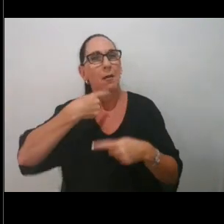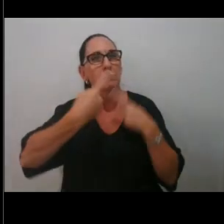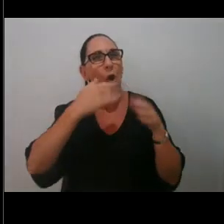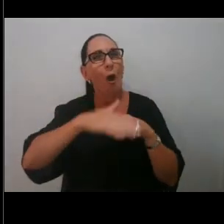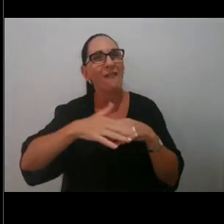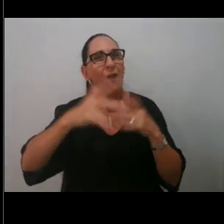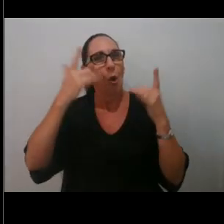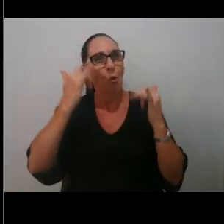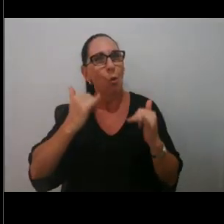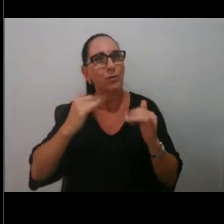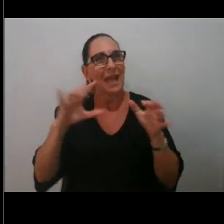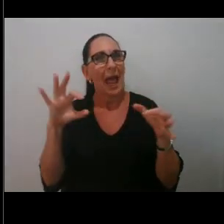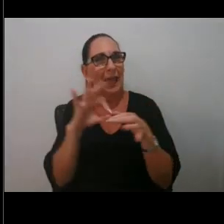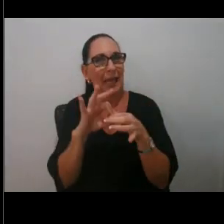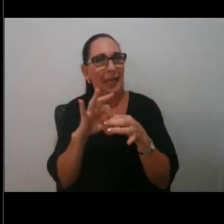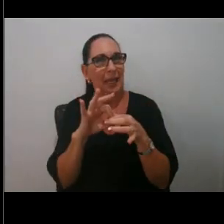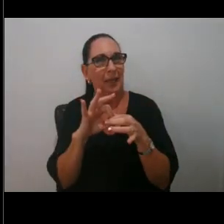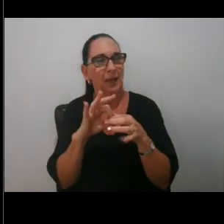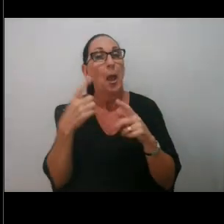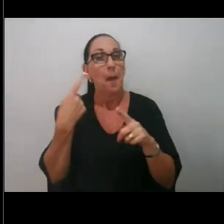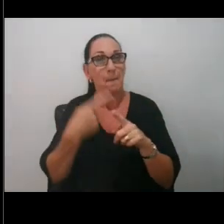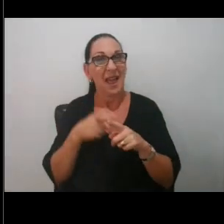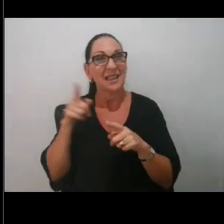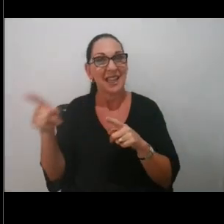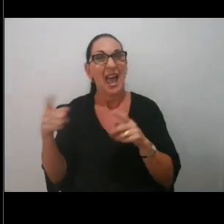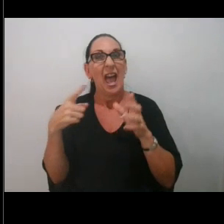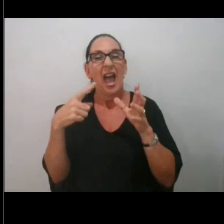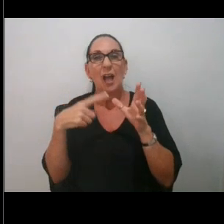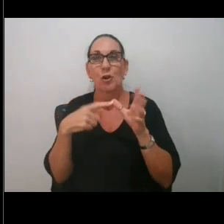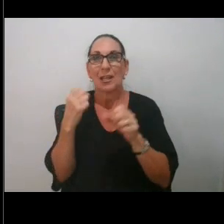from the Department of Justice and the Attorney General who who also work in those courts who